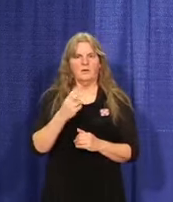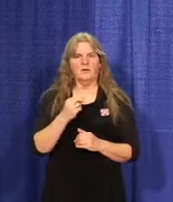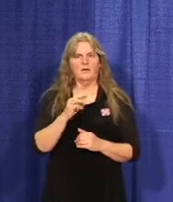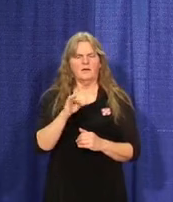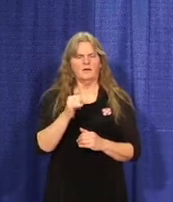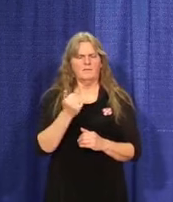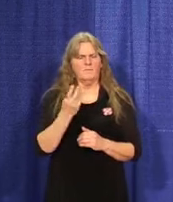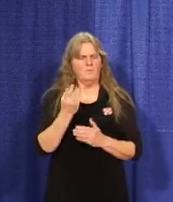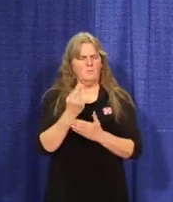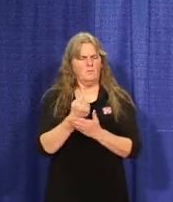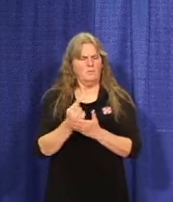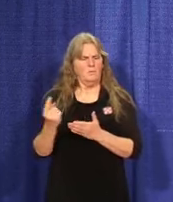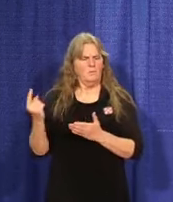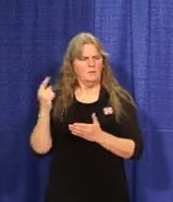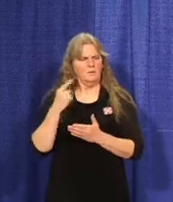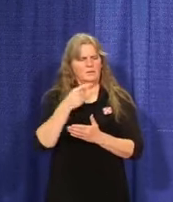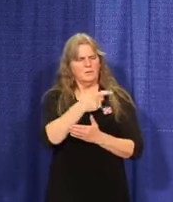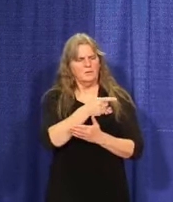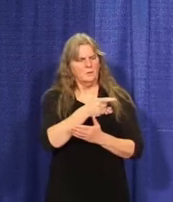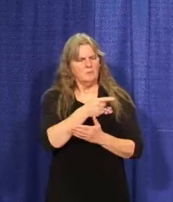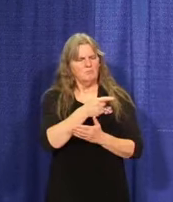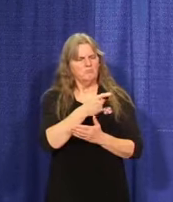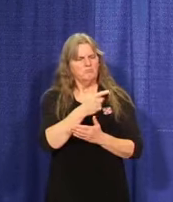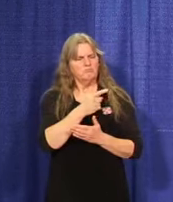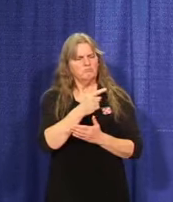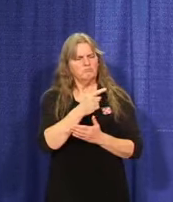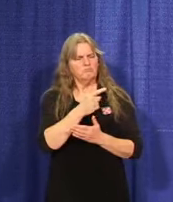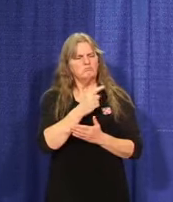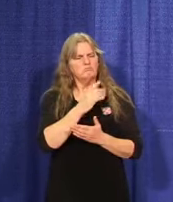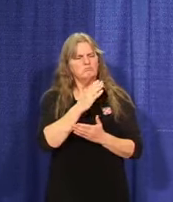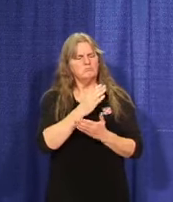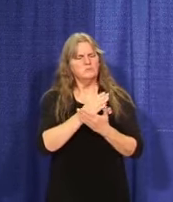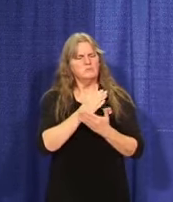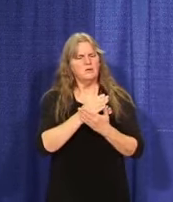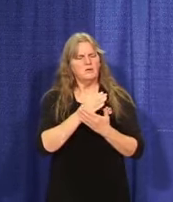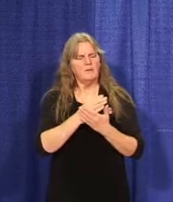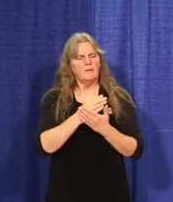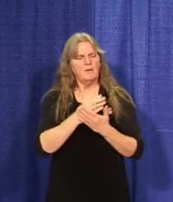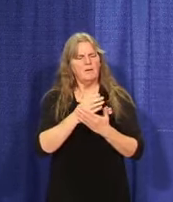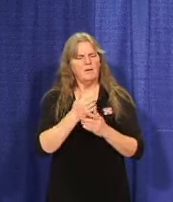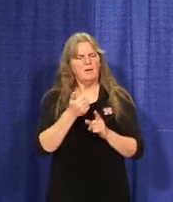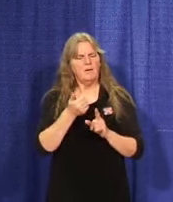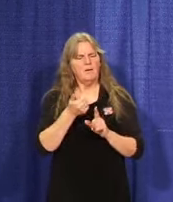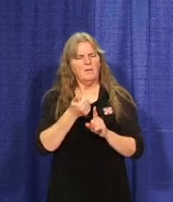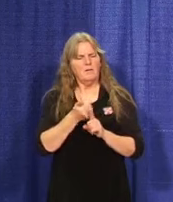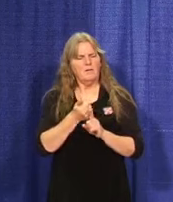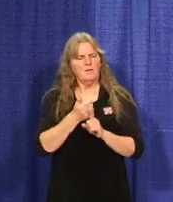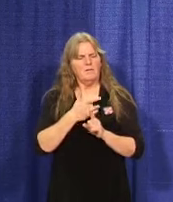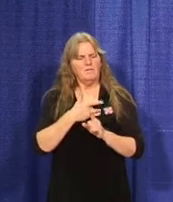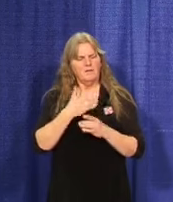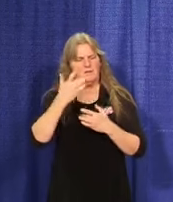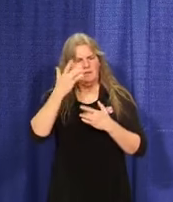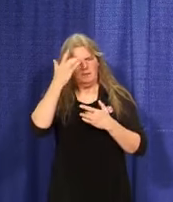about symptoms that were not enough to prevent children from going to school.